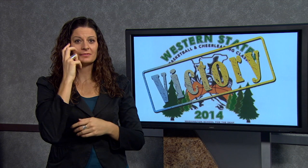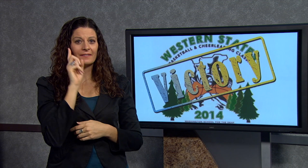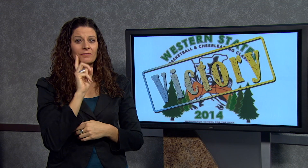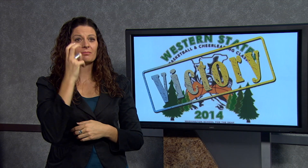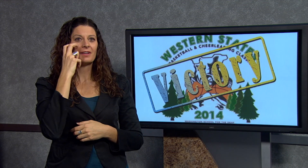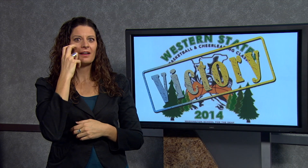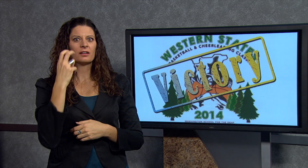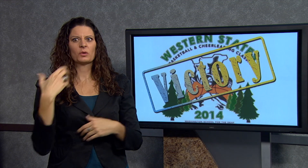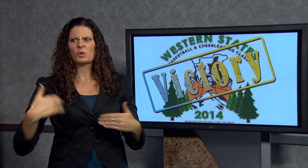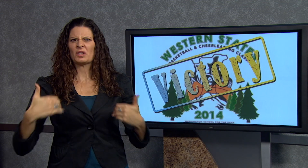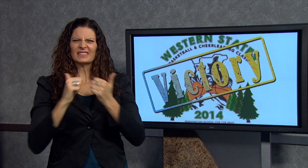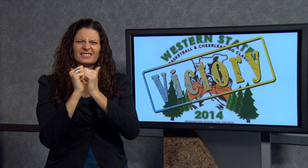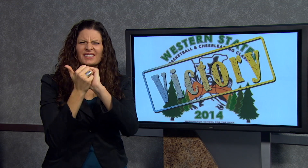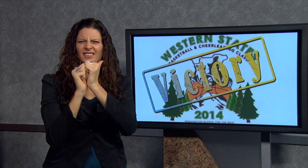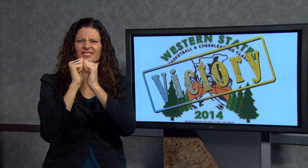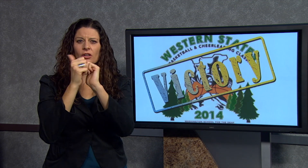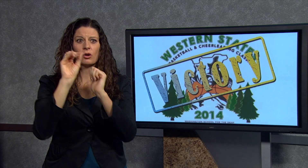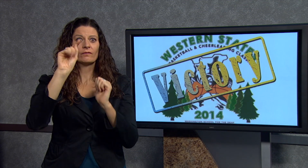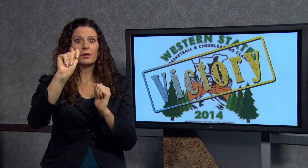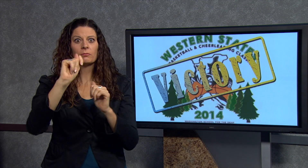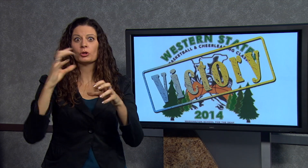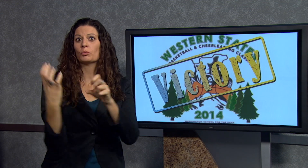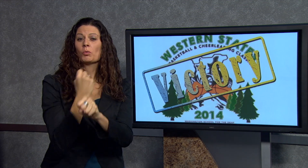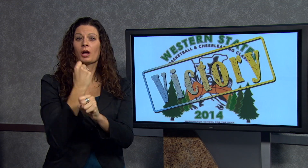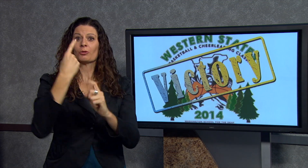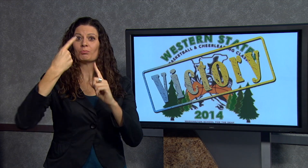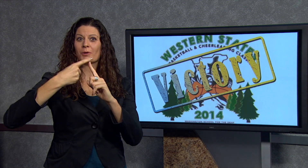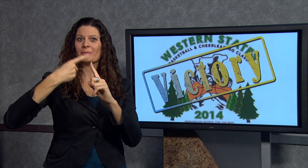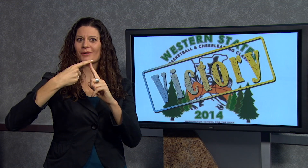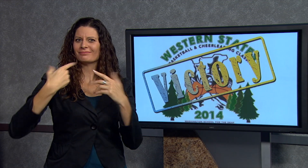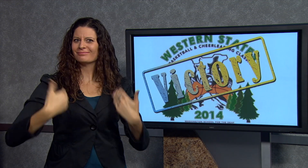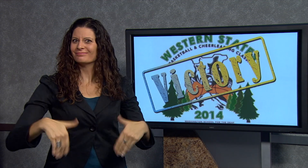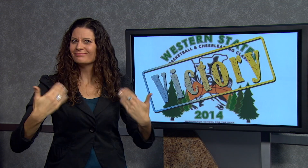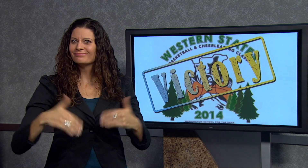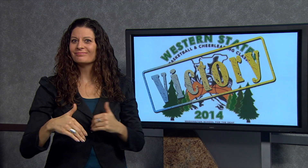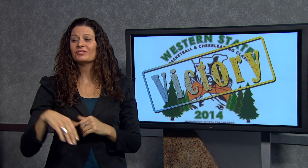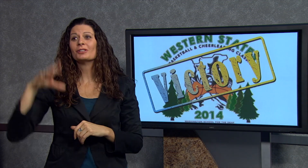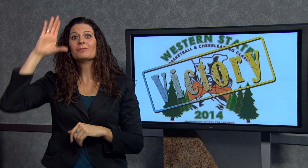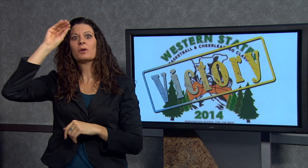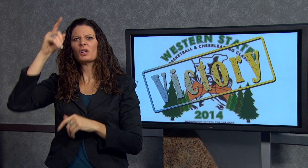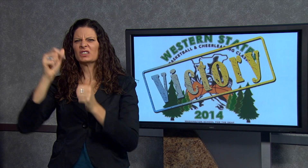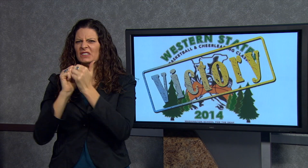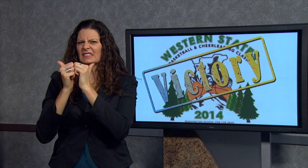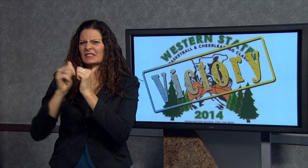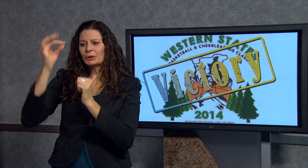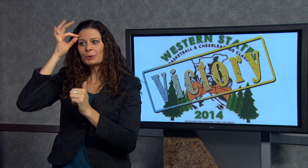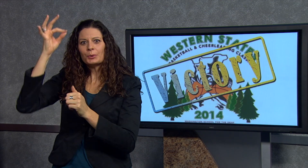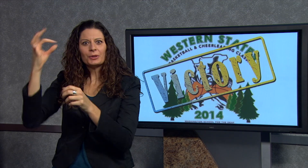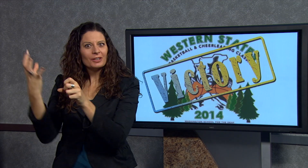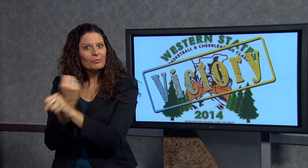AND WENT INTO OVERTIME FOR THE WINNING POINT. THE BOYS GAME WAS ALSO VERY CLOSE WITH ONLY